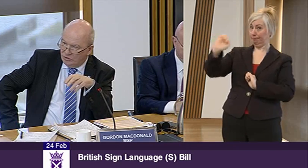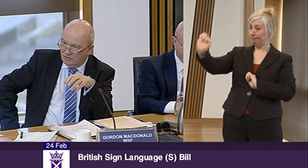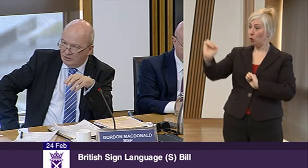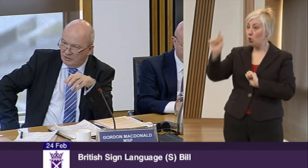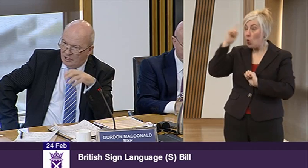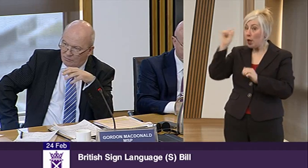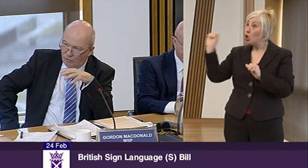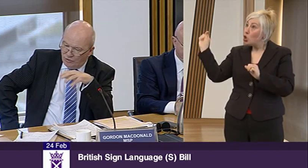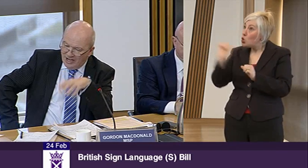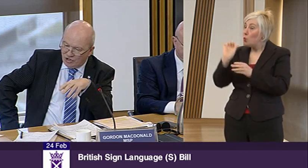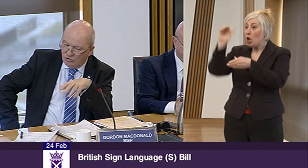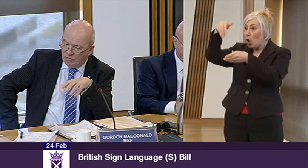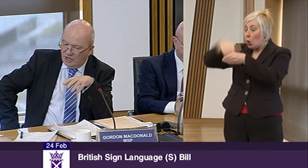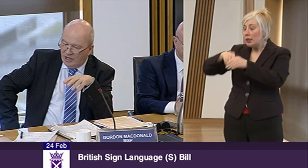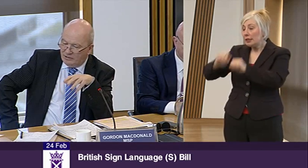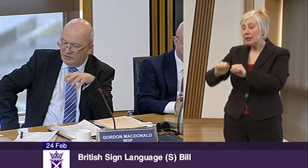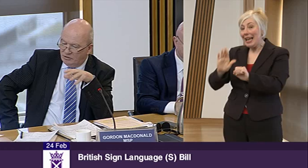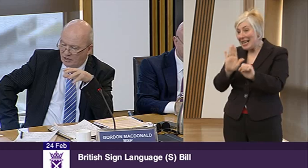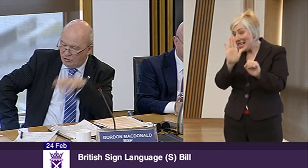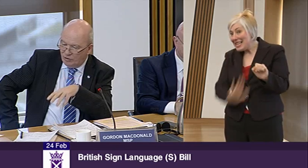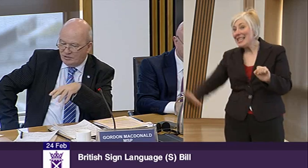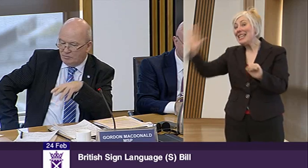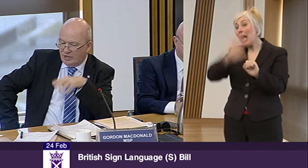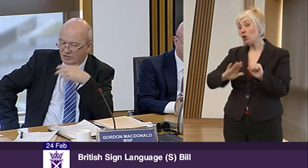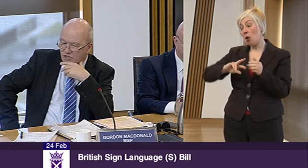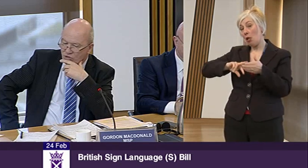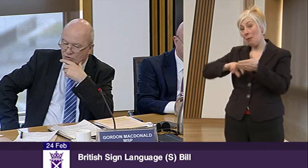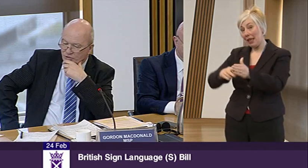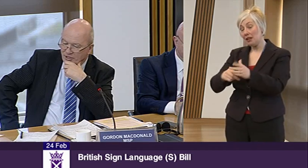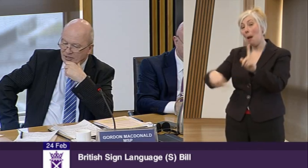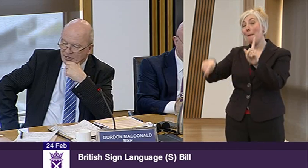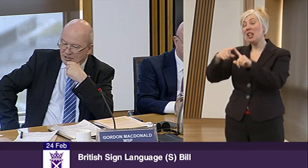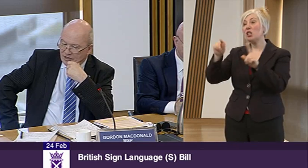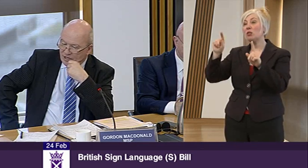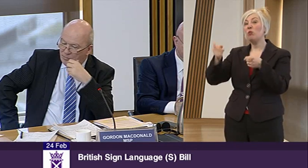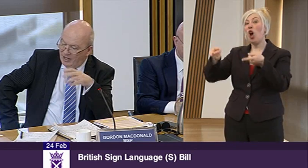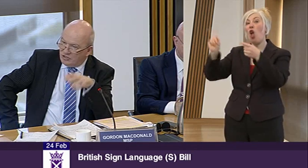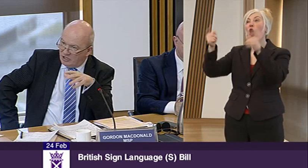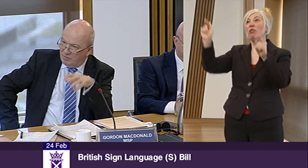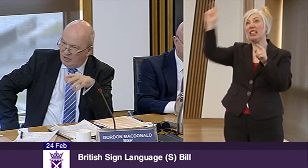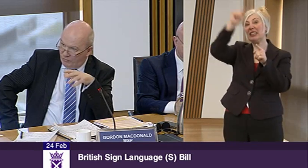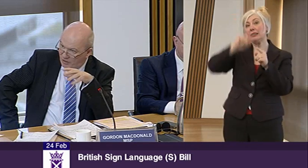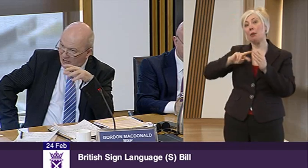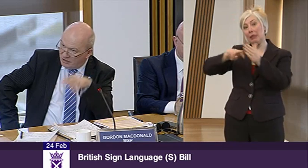thinks should be included in the national and authority plans, so that they can be as